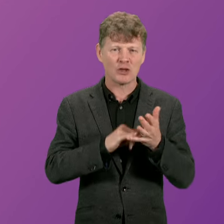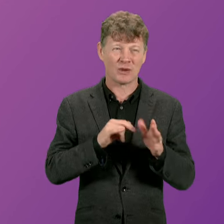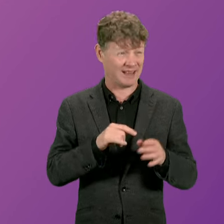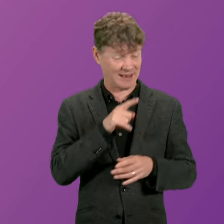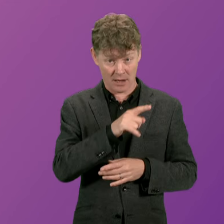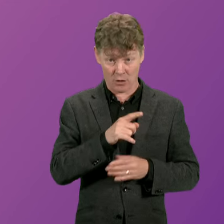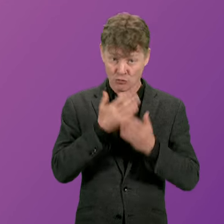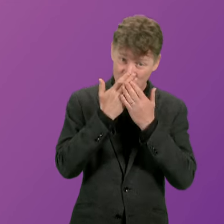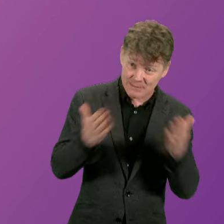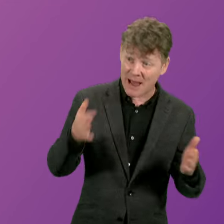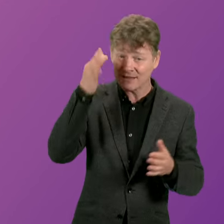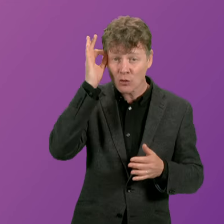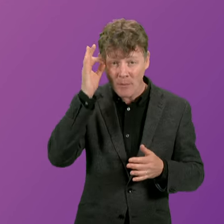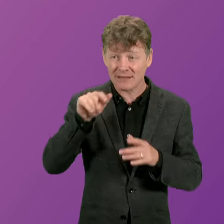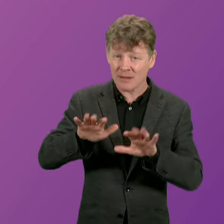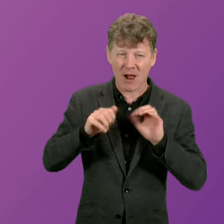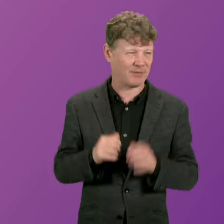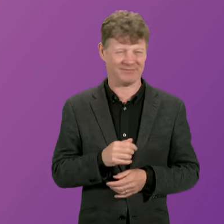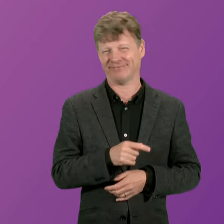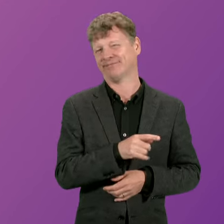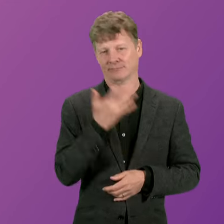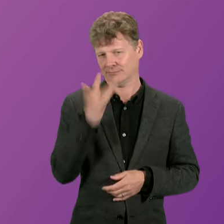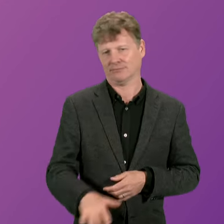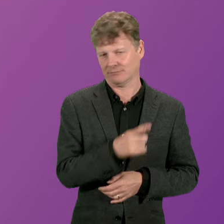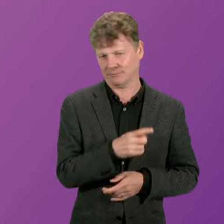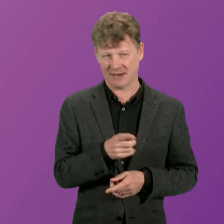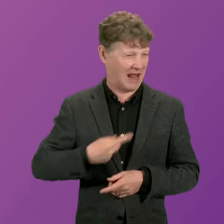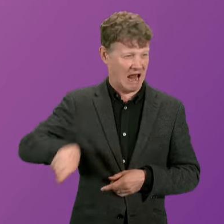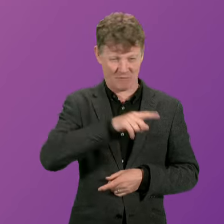committees of the Parliament. People can see right through what is happening here.